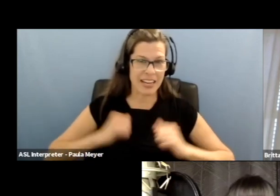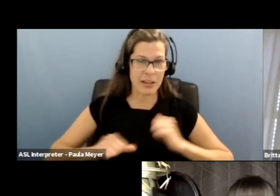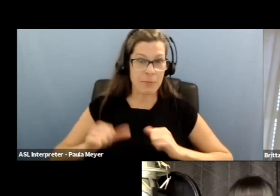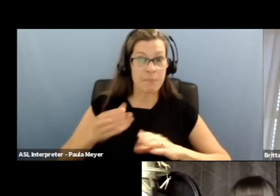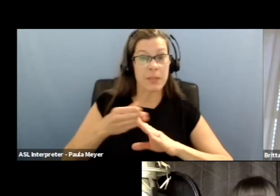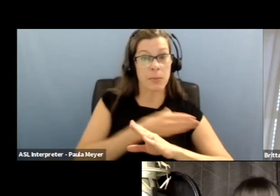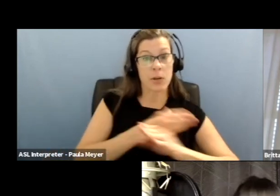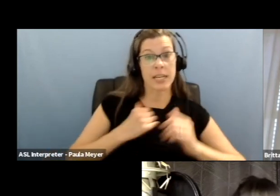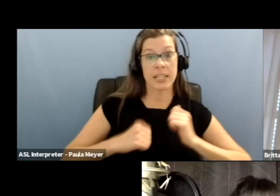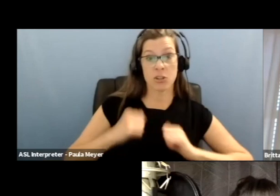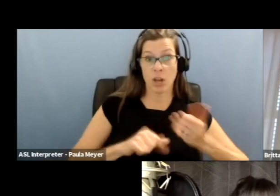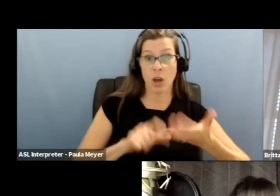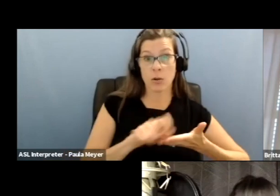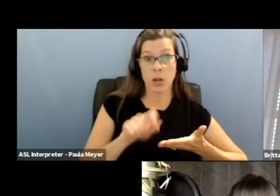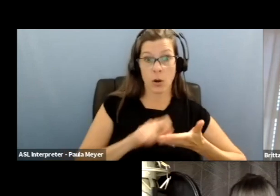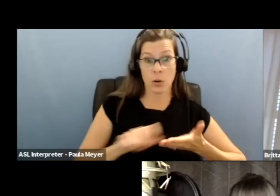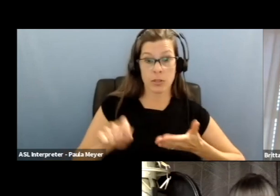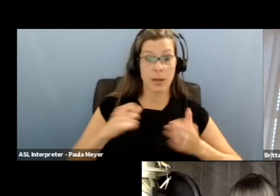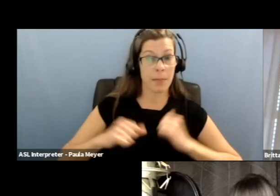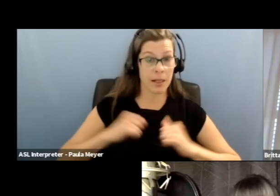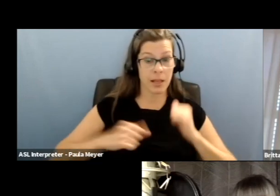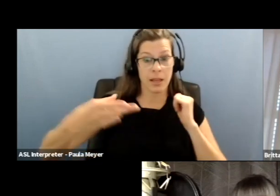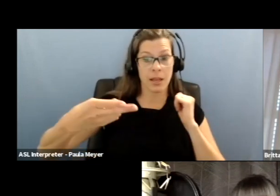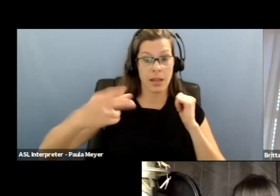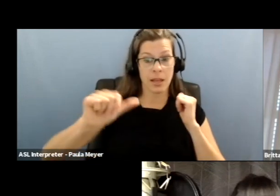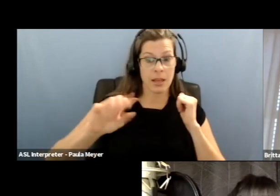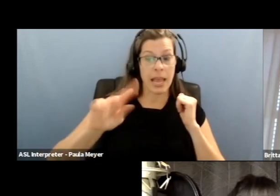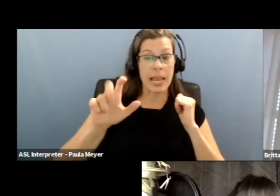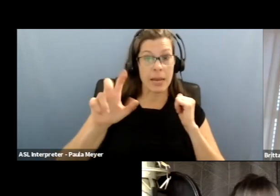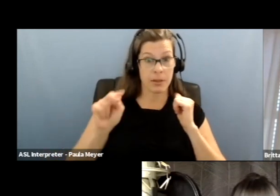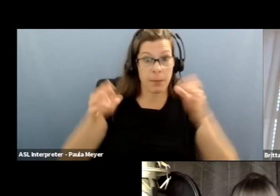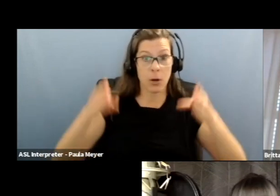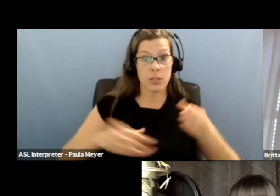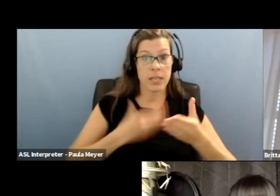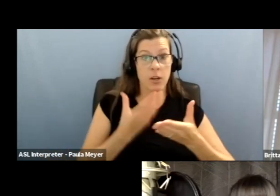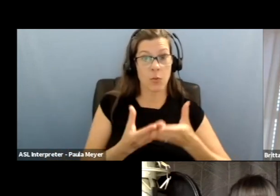So like for “Hamilton”, a patron arrives 15 minutes early and there's going to be